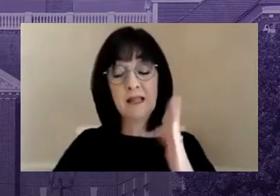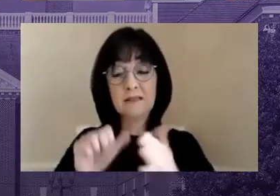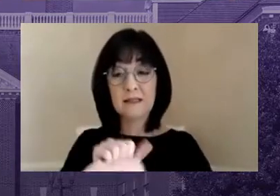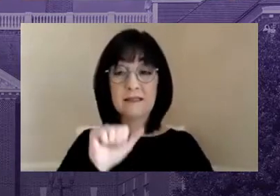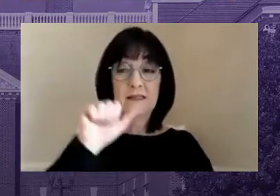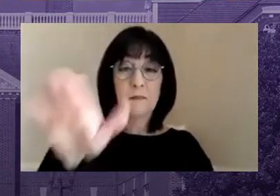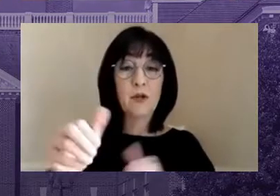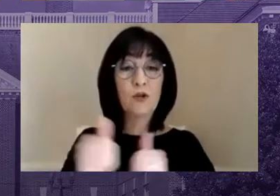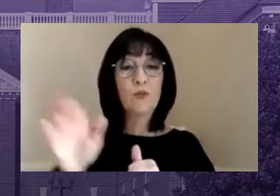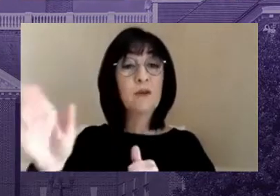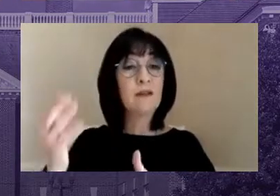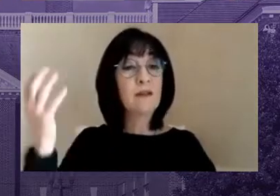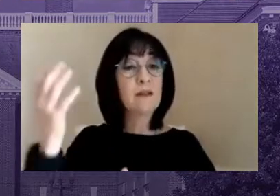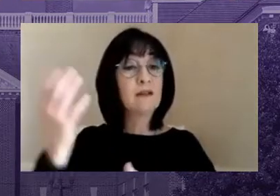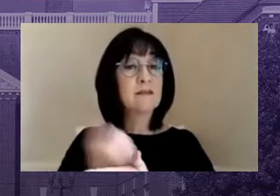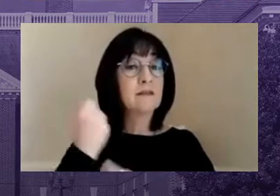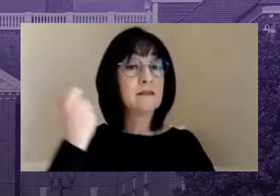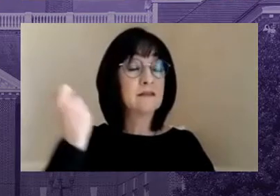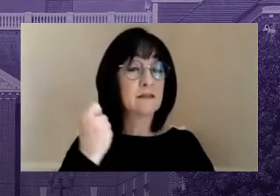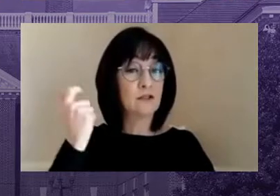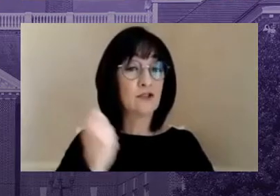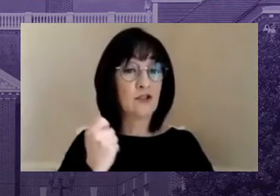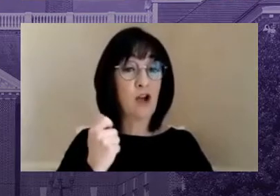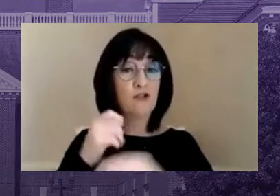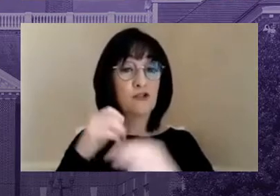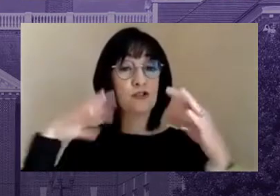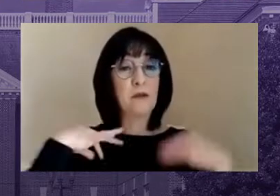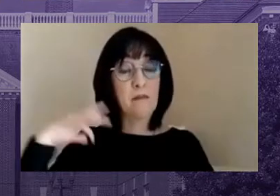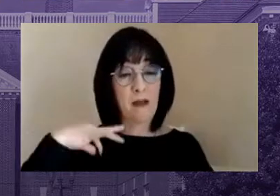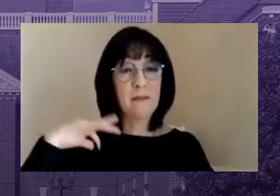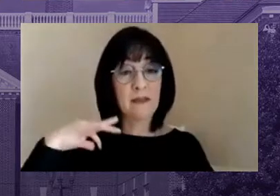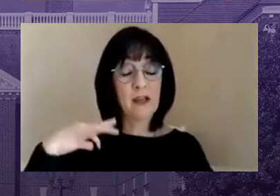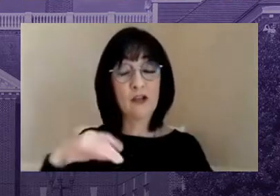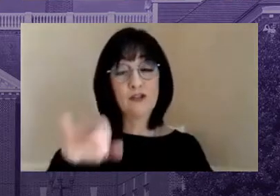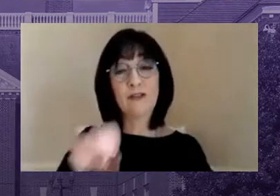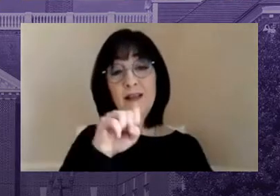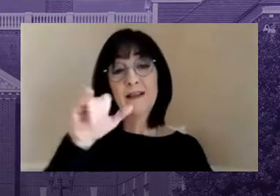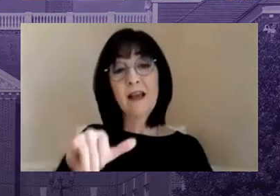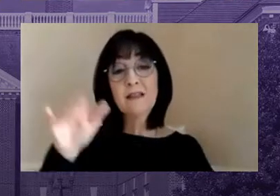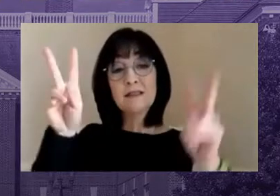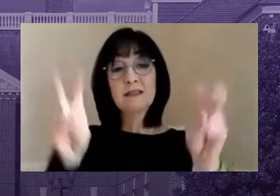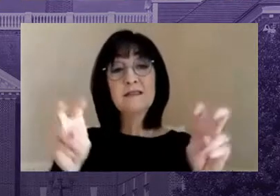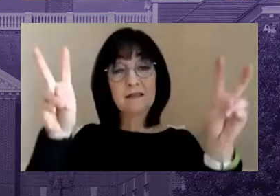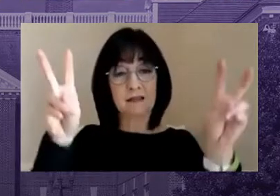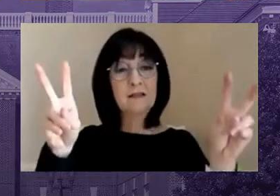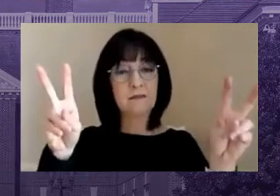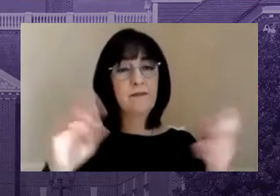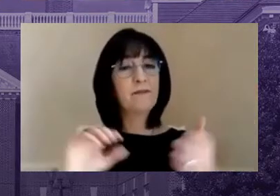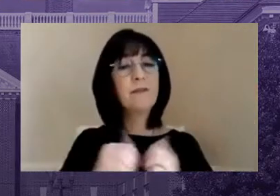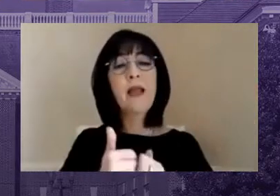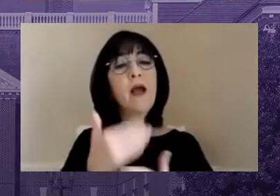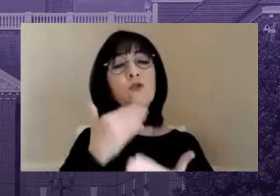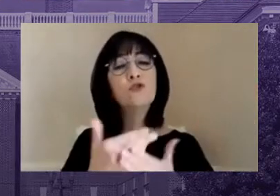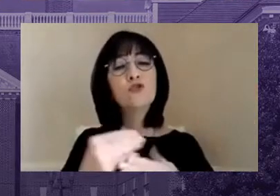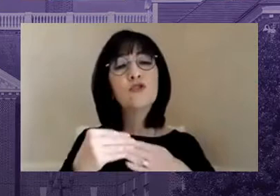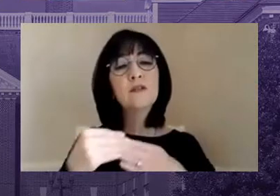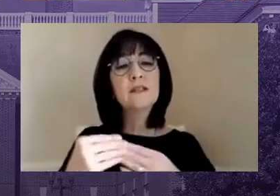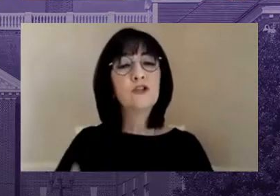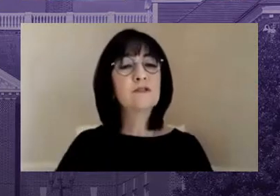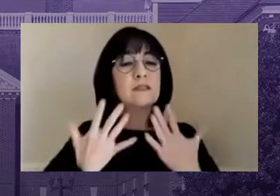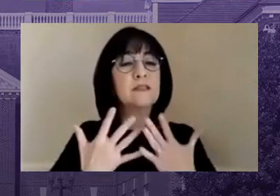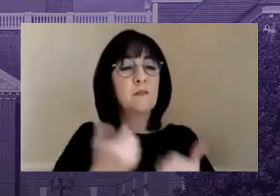was inspired by General Timmons and the essay topic is how do good leaders inspire others? Joe,